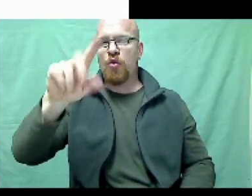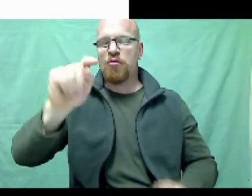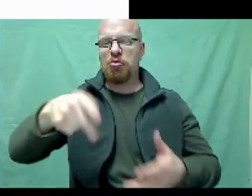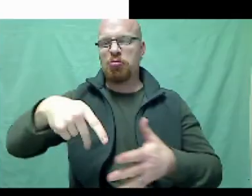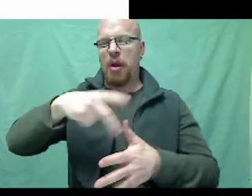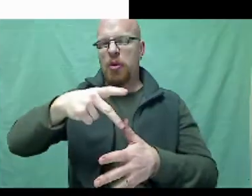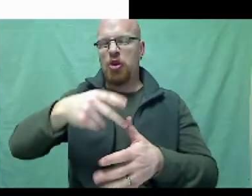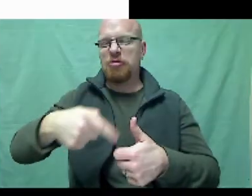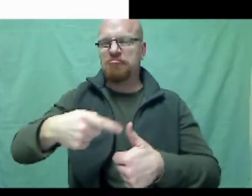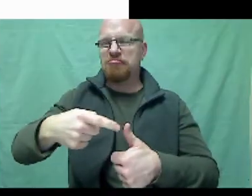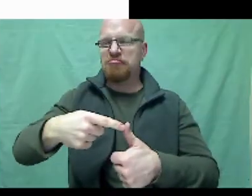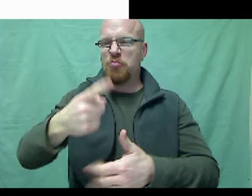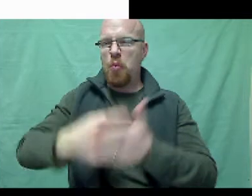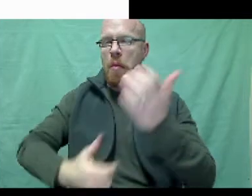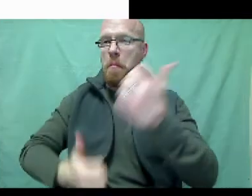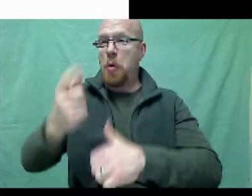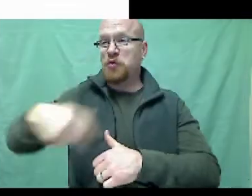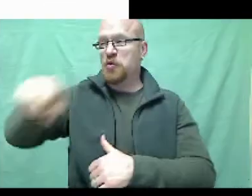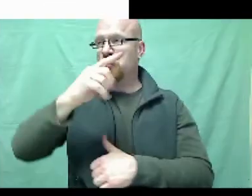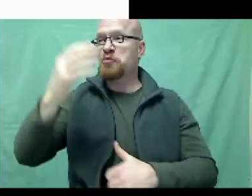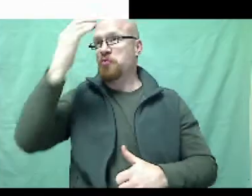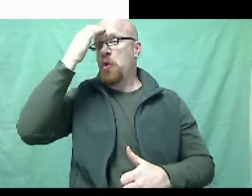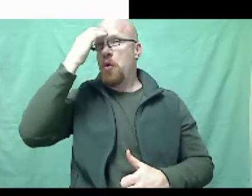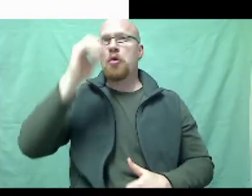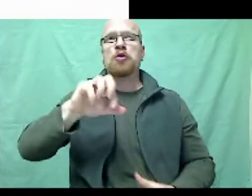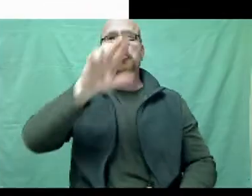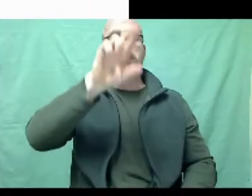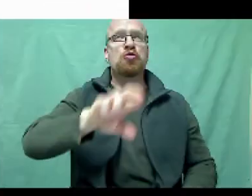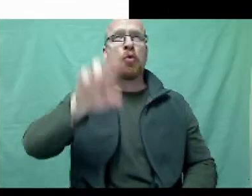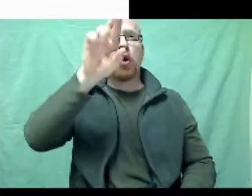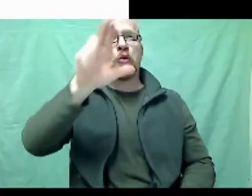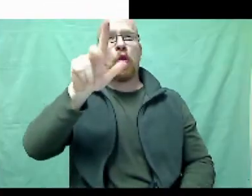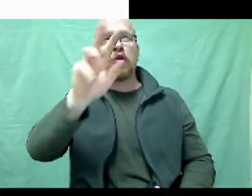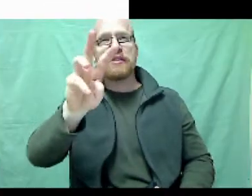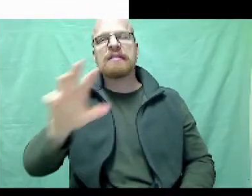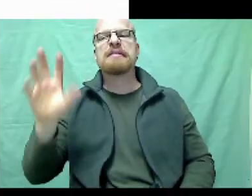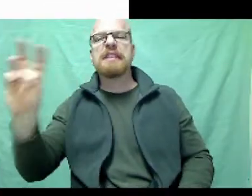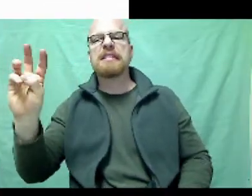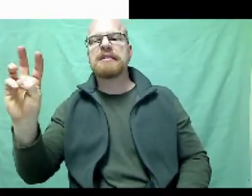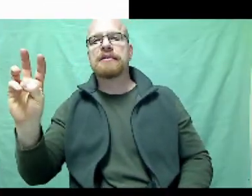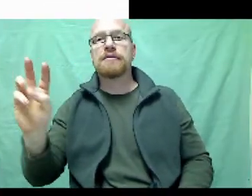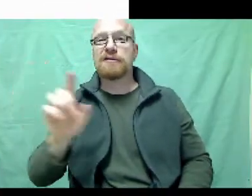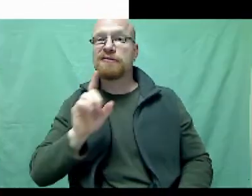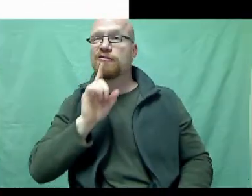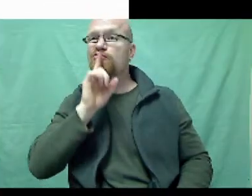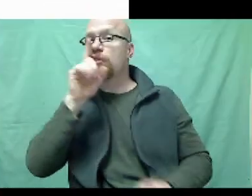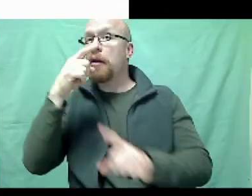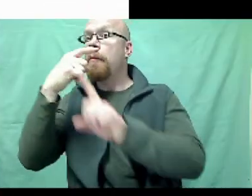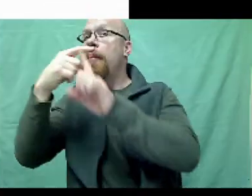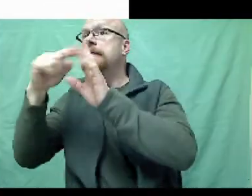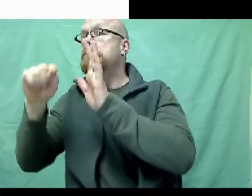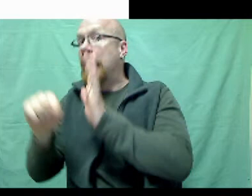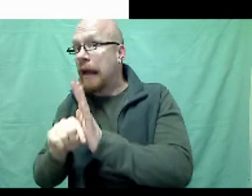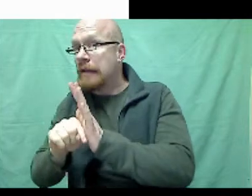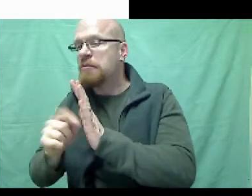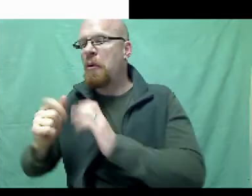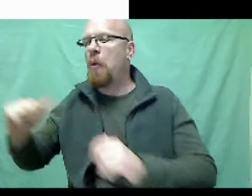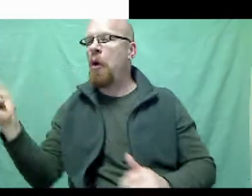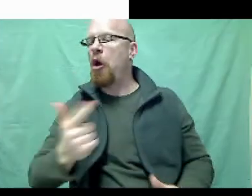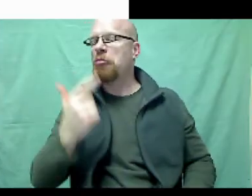You know, the square root of 36, 6. The square root of something is that. Really, it's plus and minus 6, but we always focus